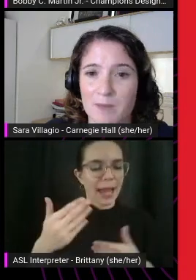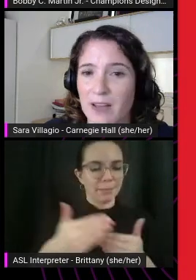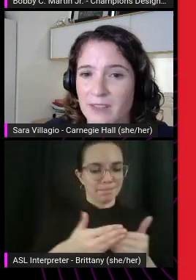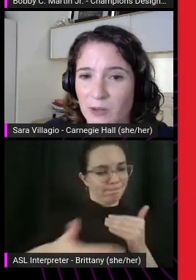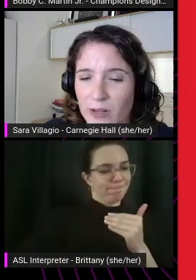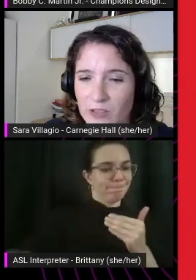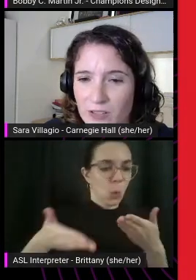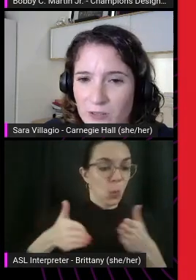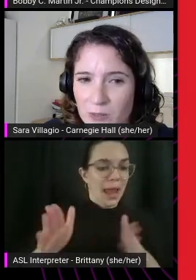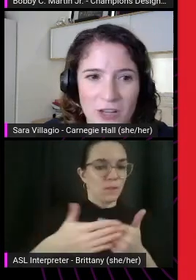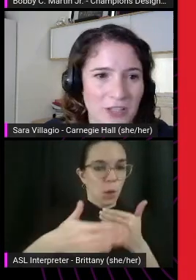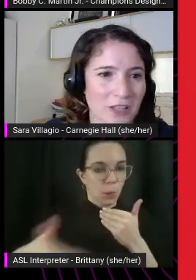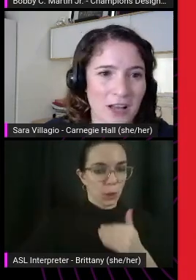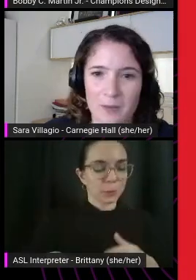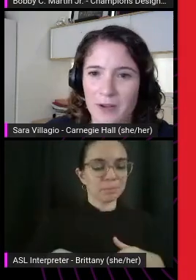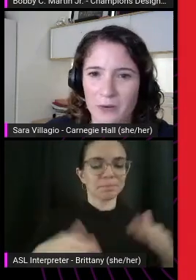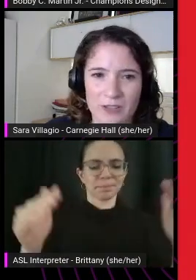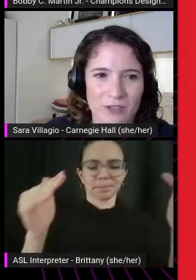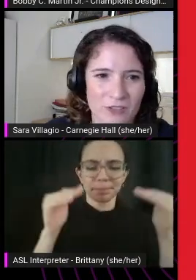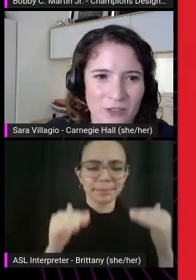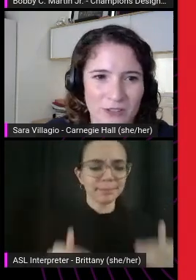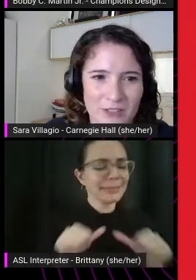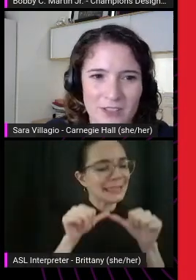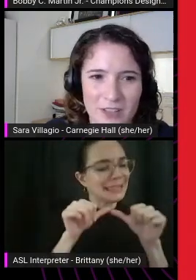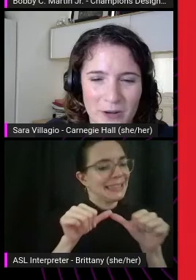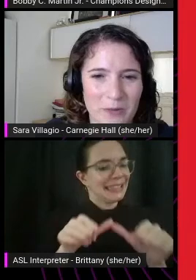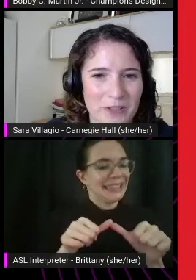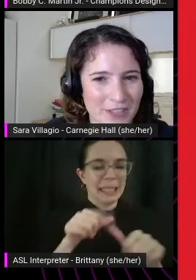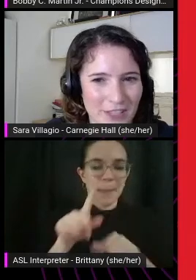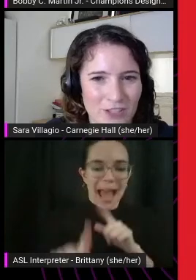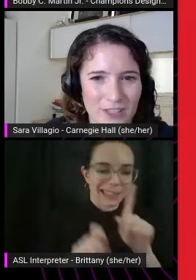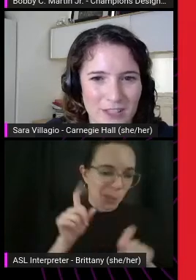Keep asking questions. We talked a lot about questions during this entire presentation